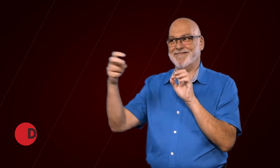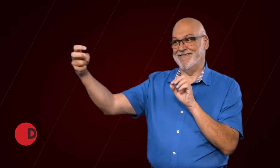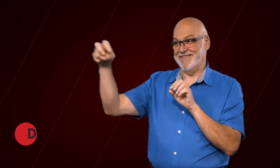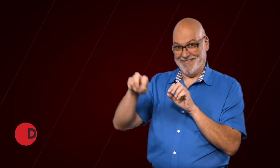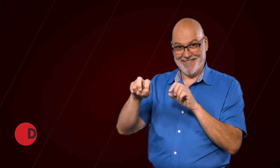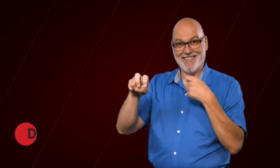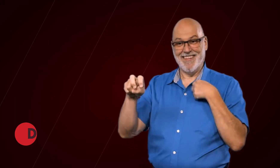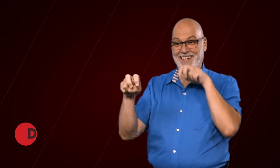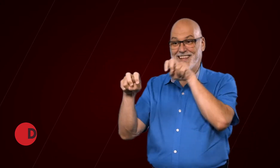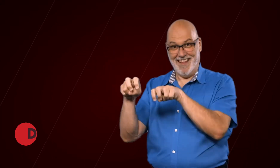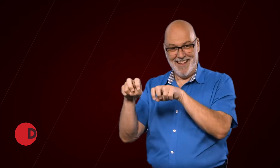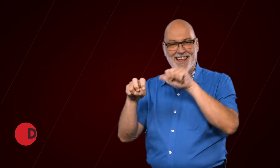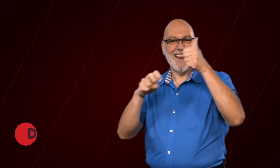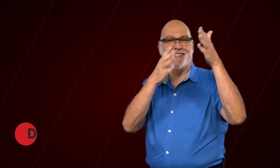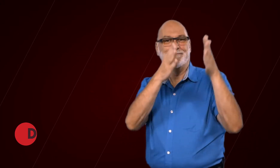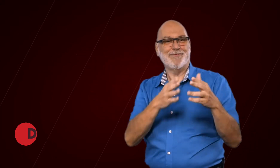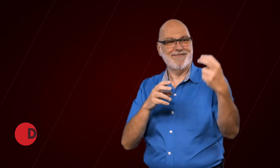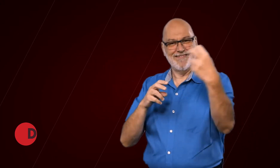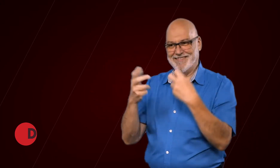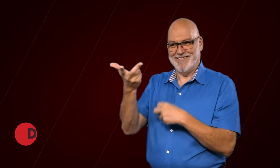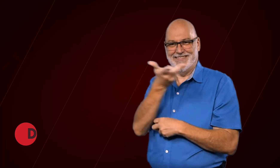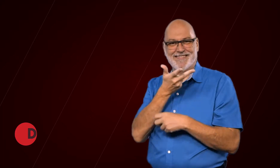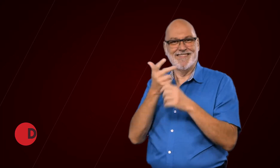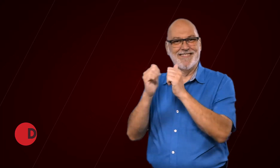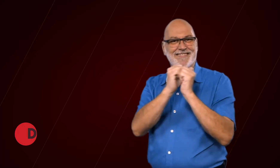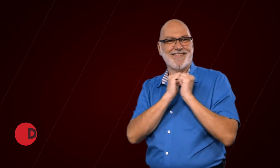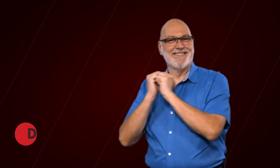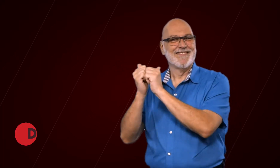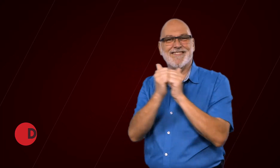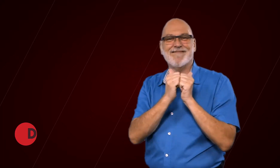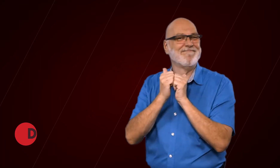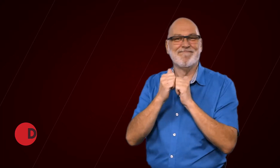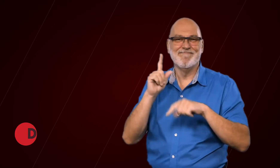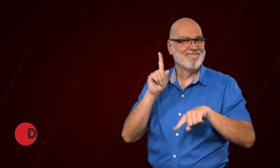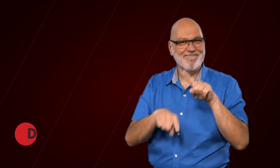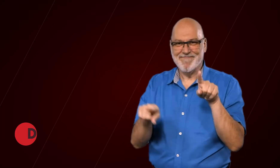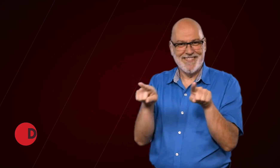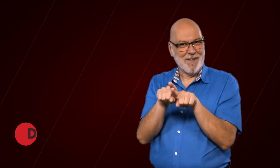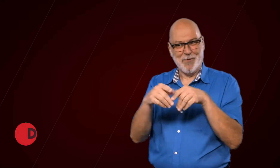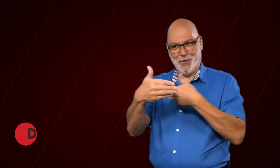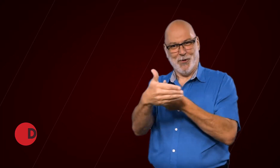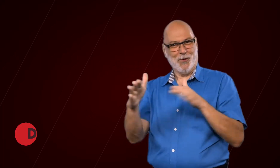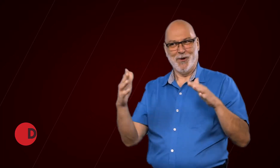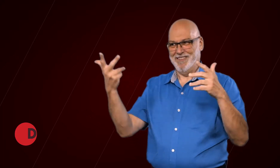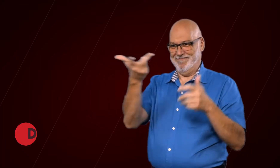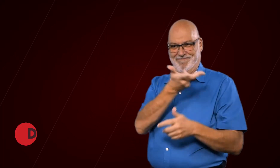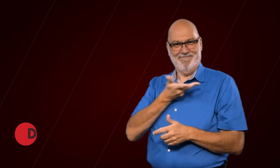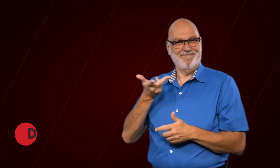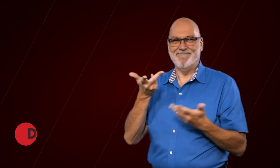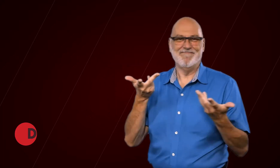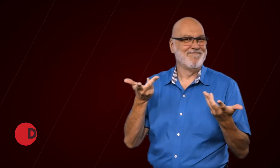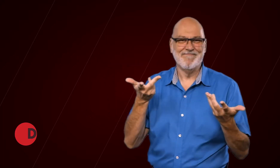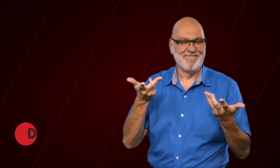their service to interpret for people who are in the same room.